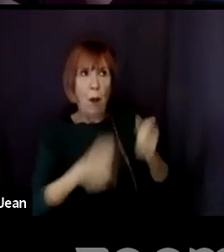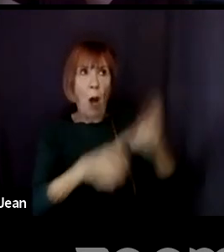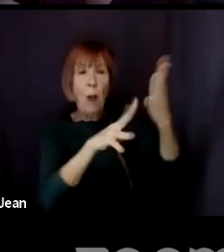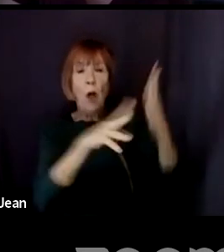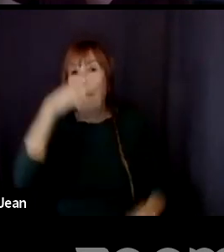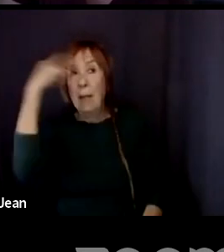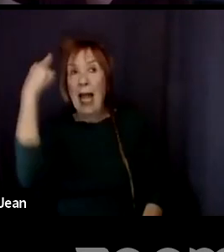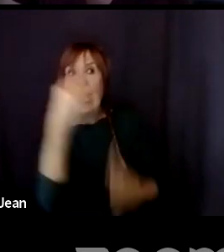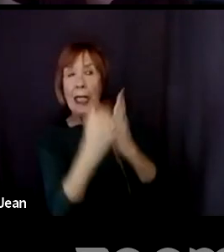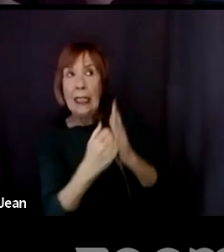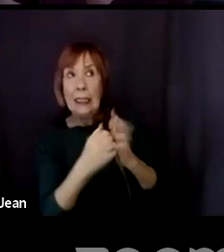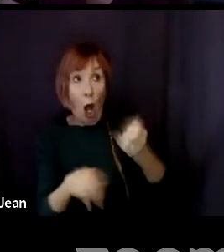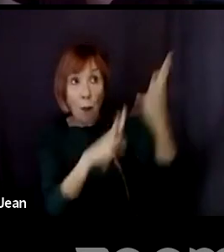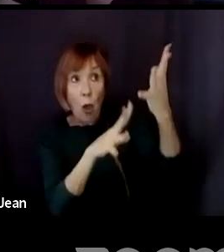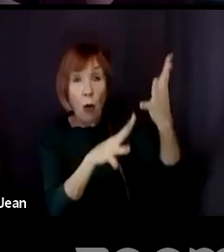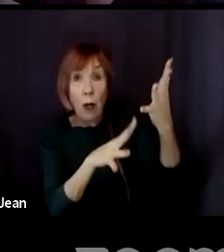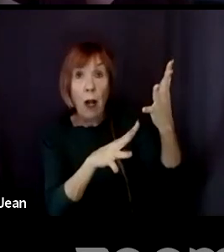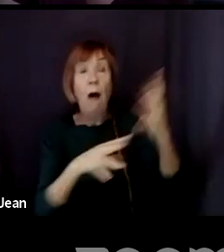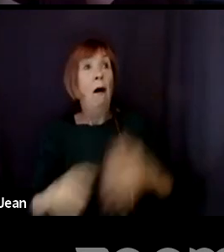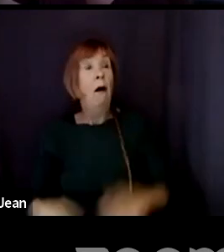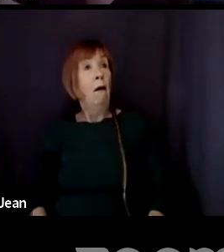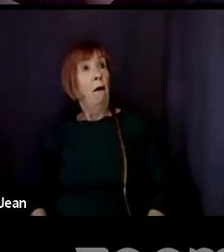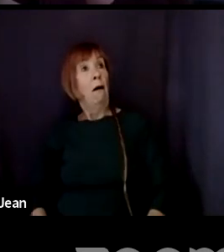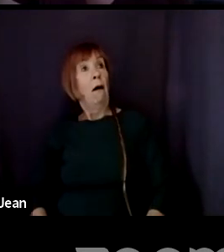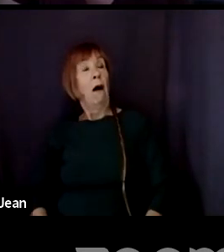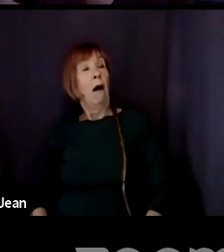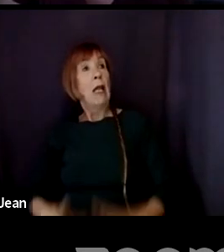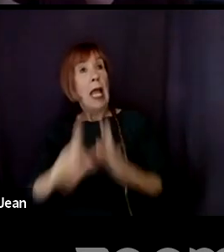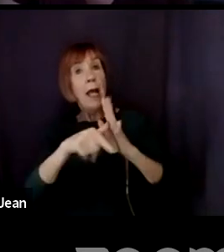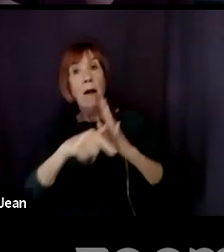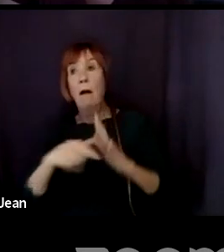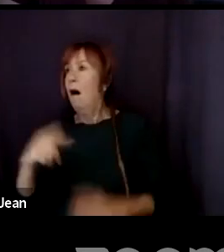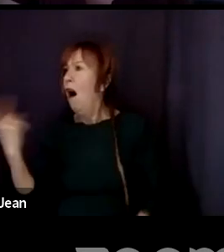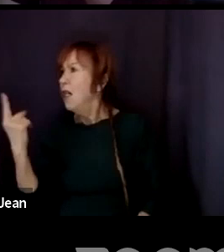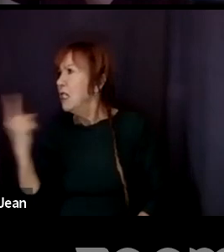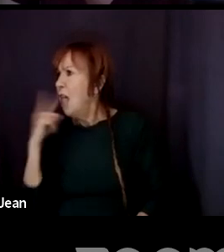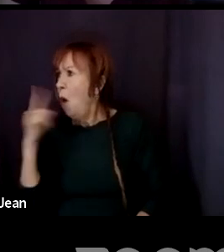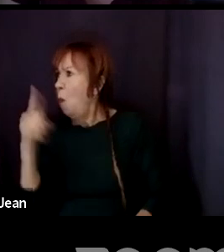But I have yet to hear of an actual theft situation